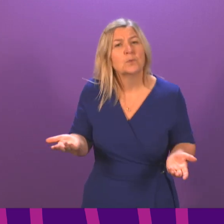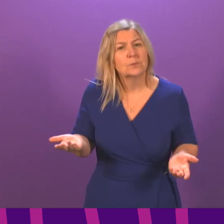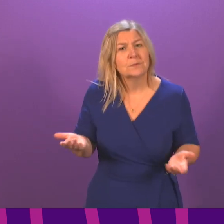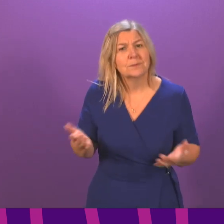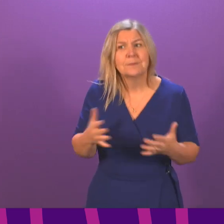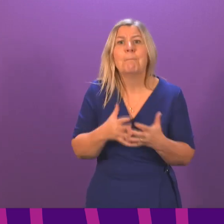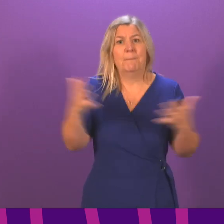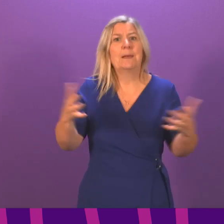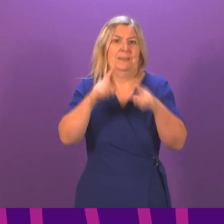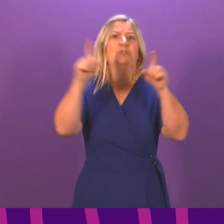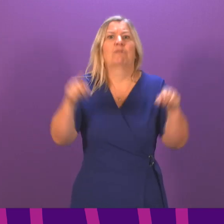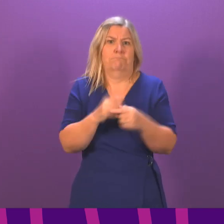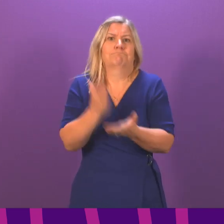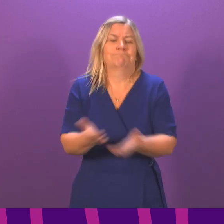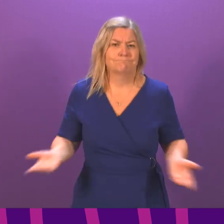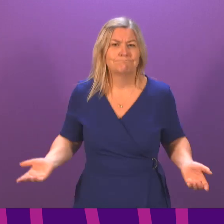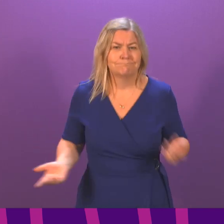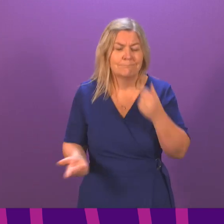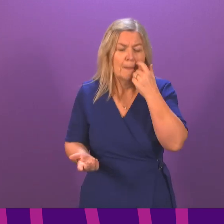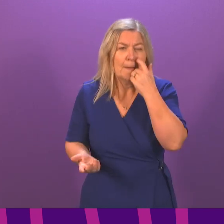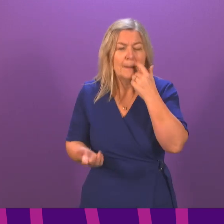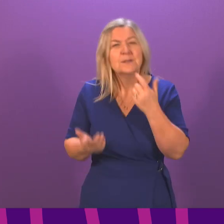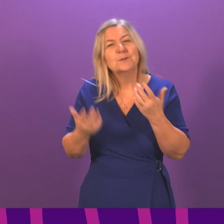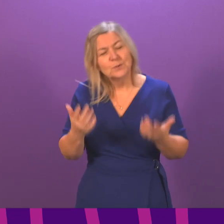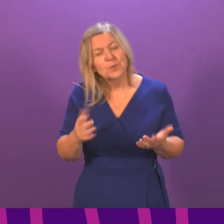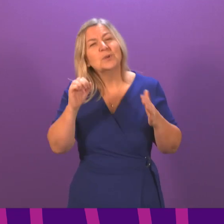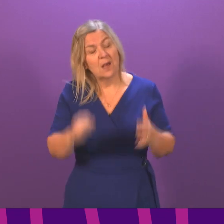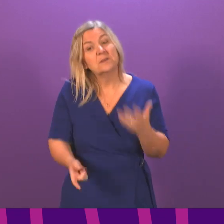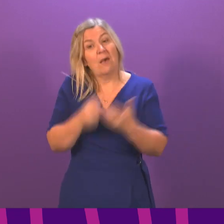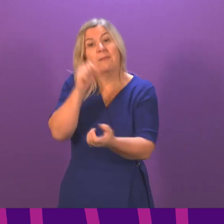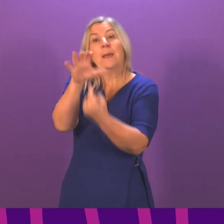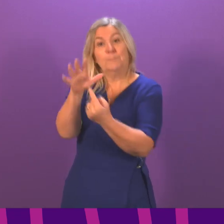and does not inadvertently undermine some of the other important messages that we are